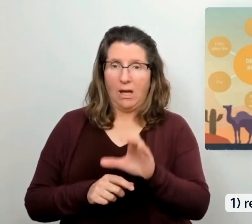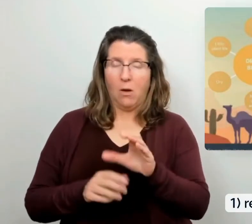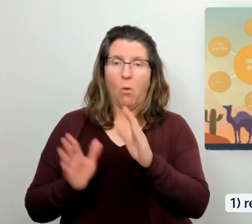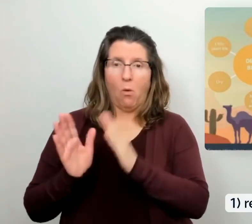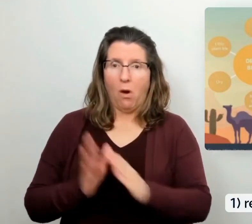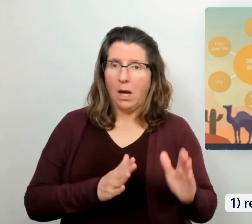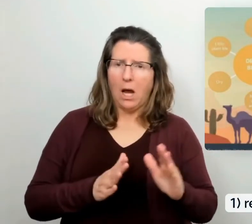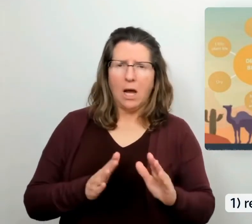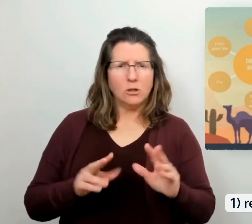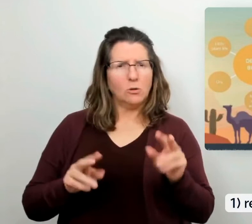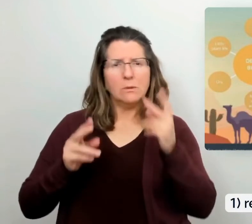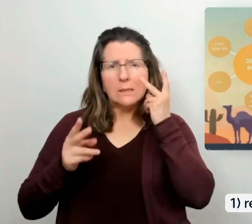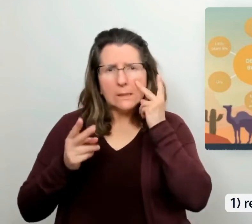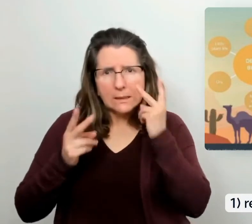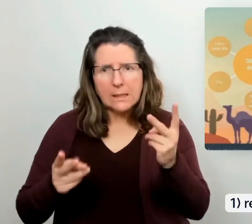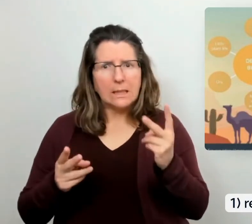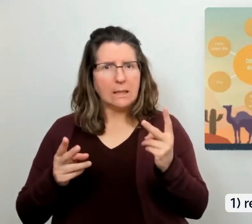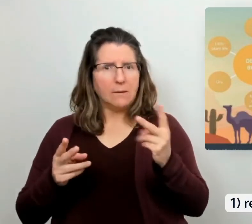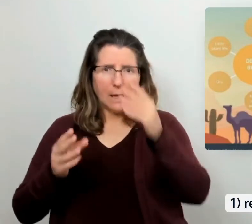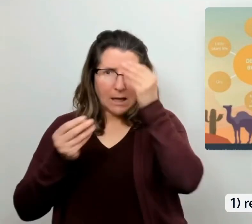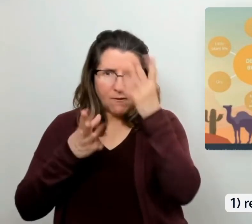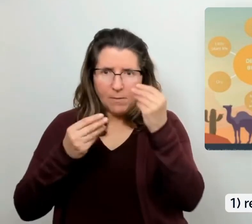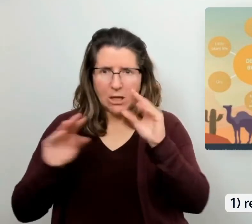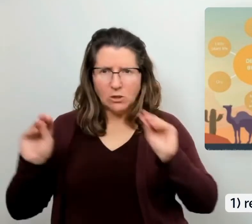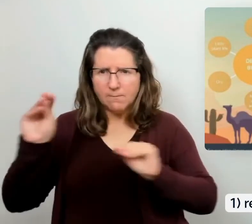Using a graphic organizer means the images can be manipulated